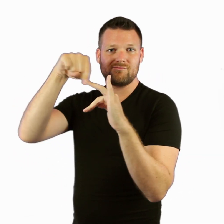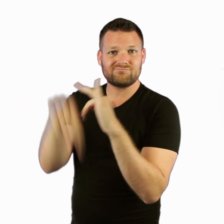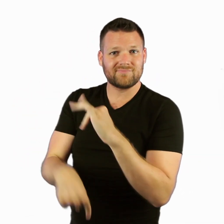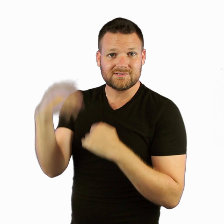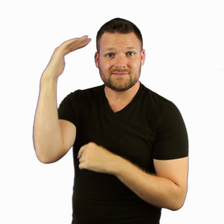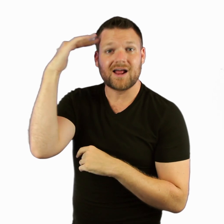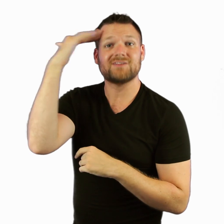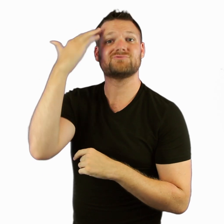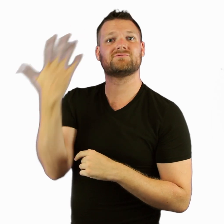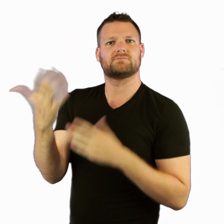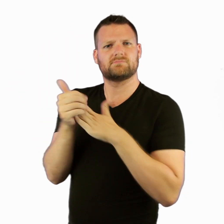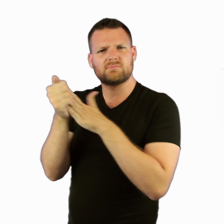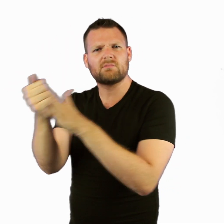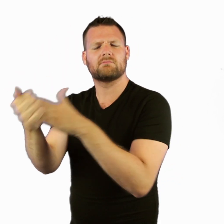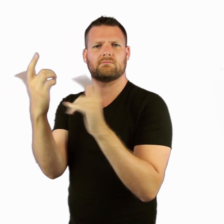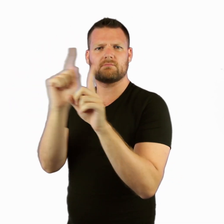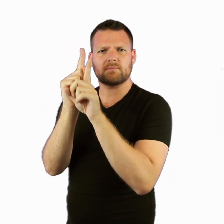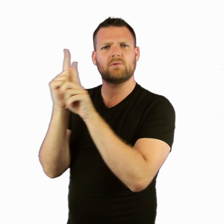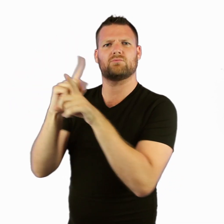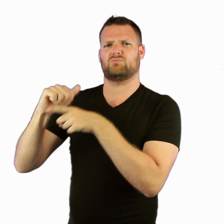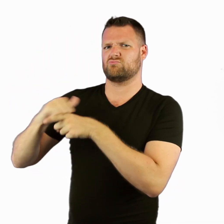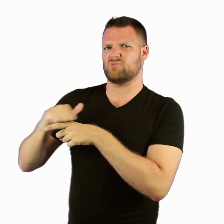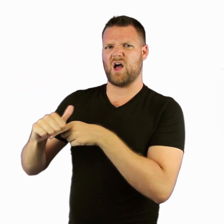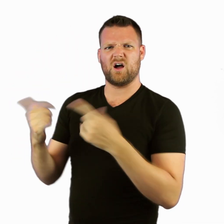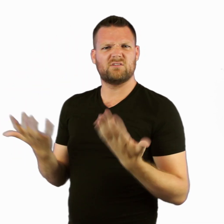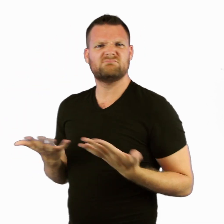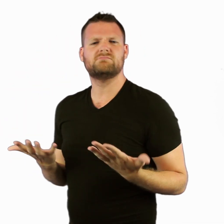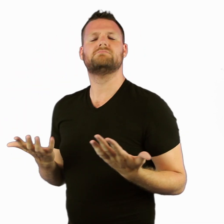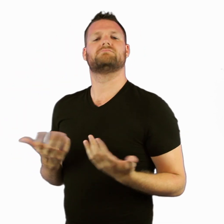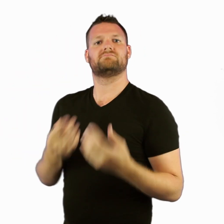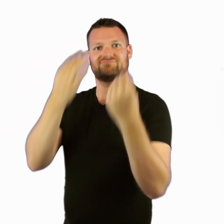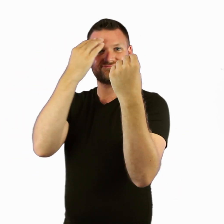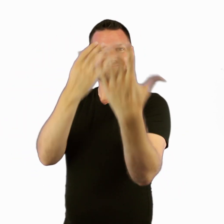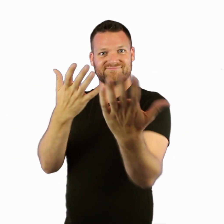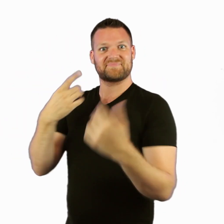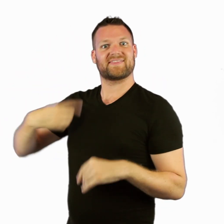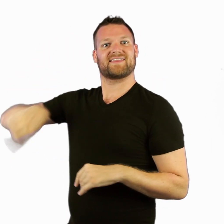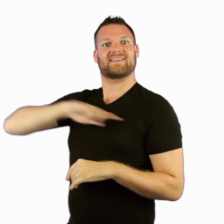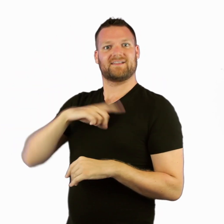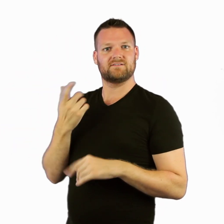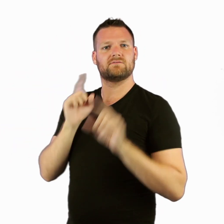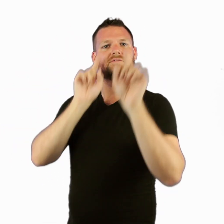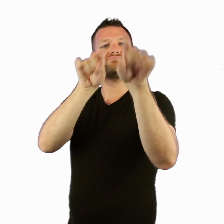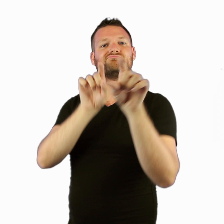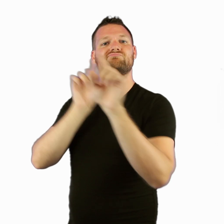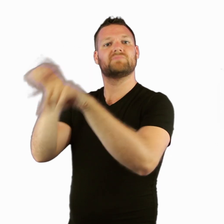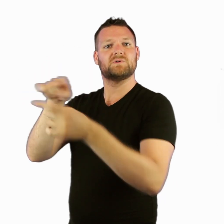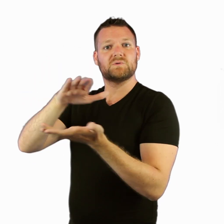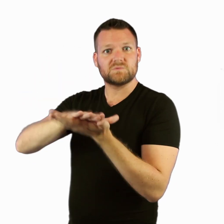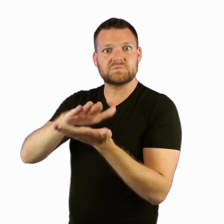mentoring, or trainings, let us know. We are available to visit your school or program